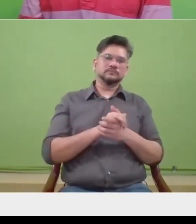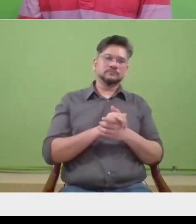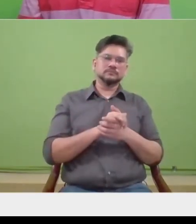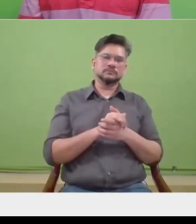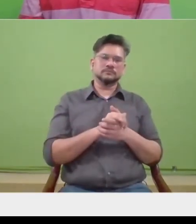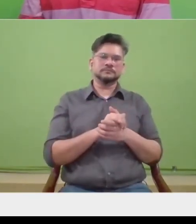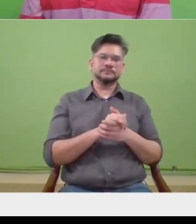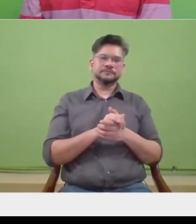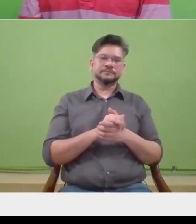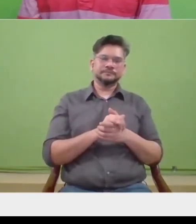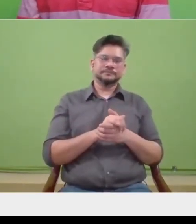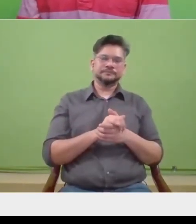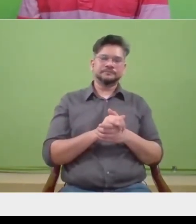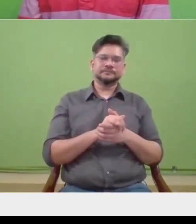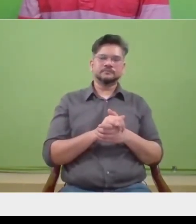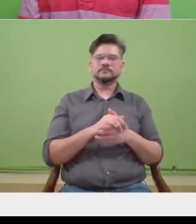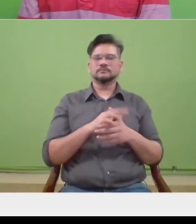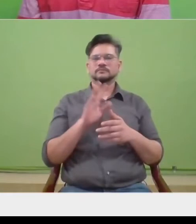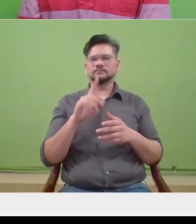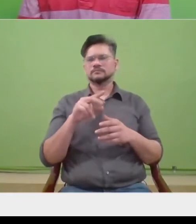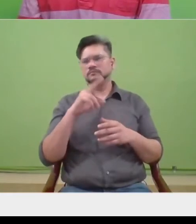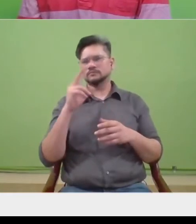I did not want to prolong the discussion but there is another issue which is